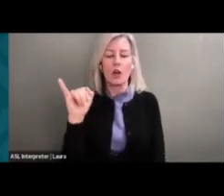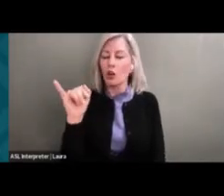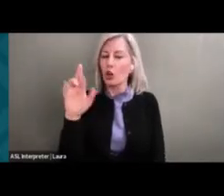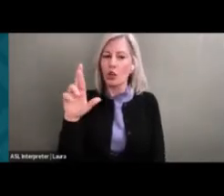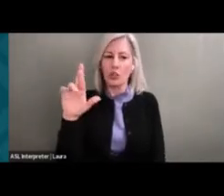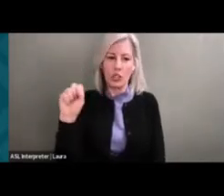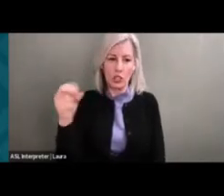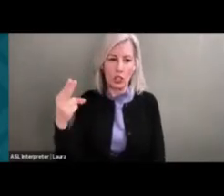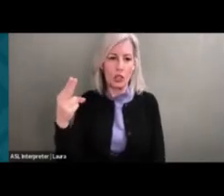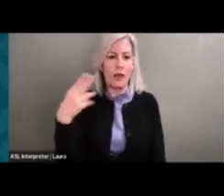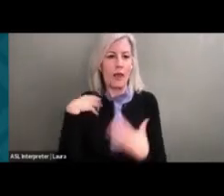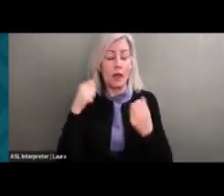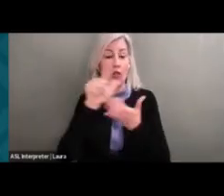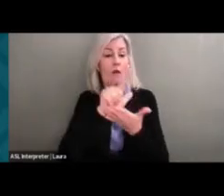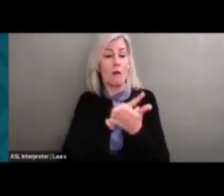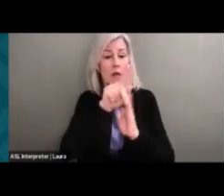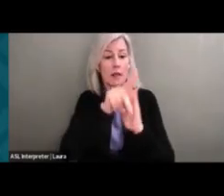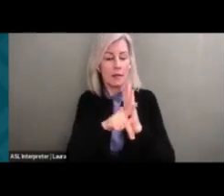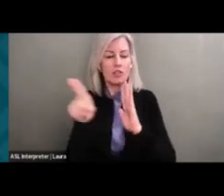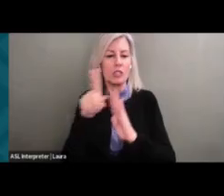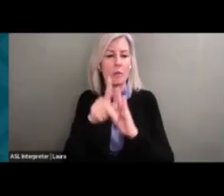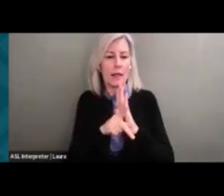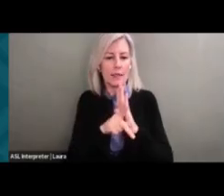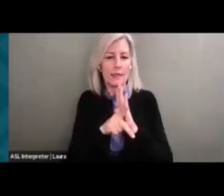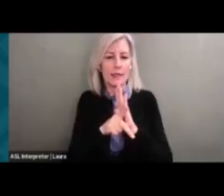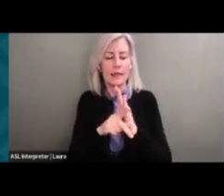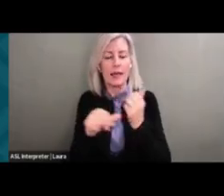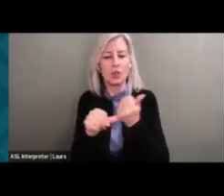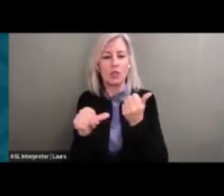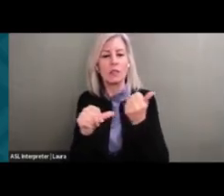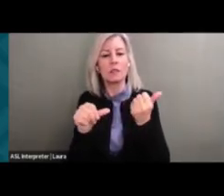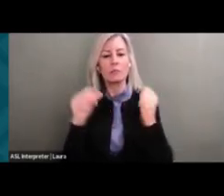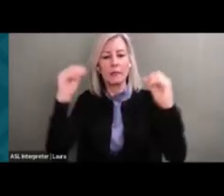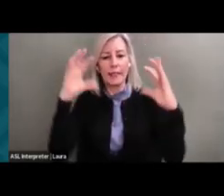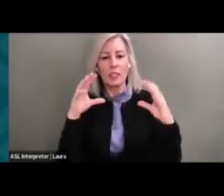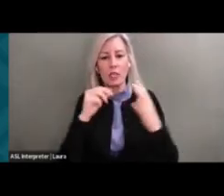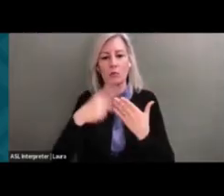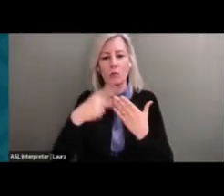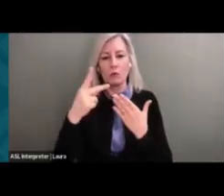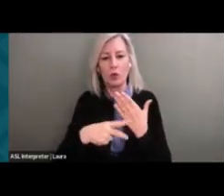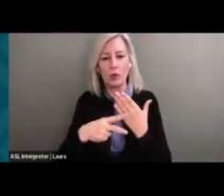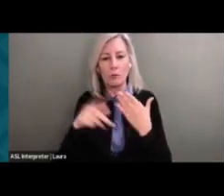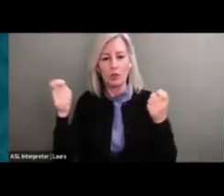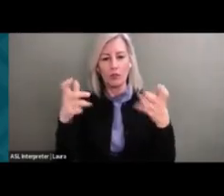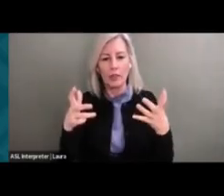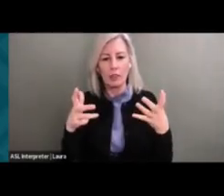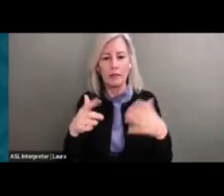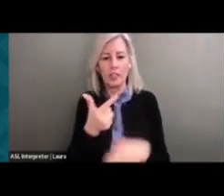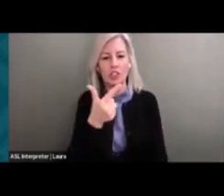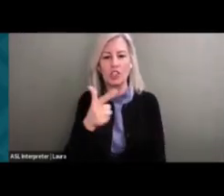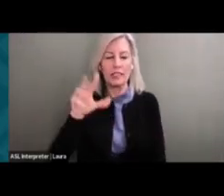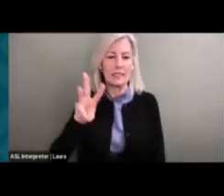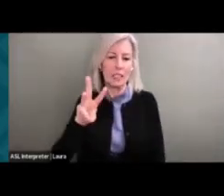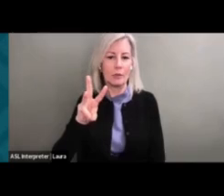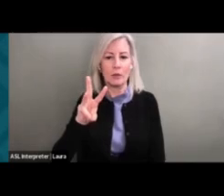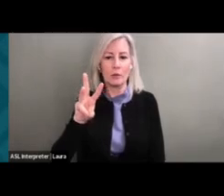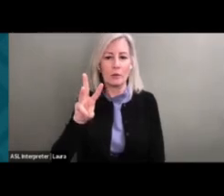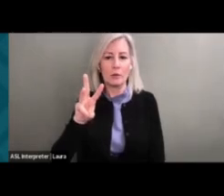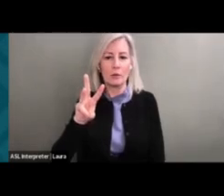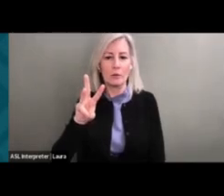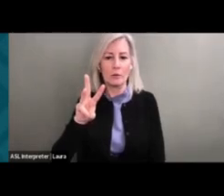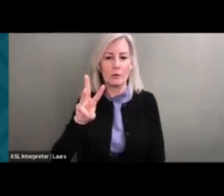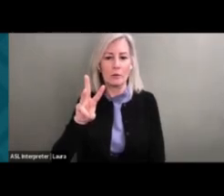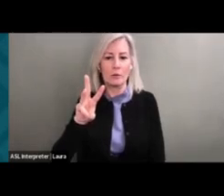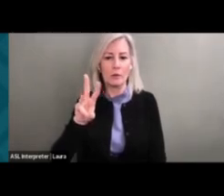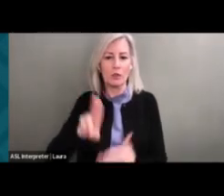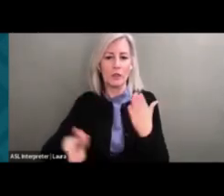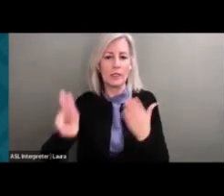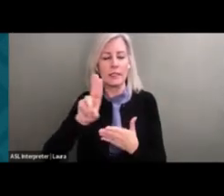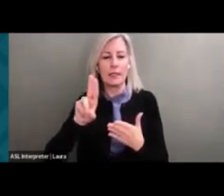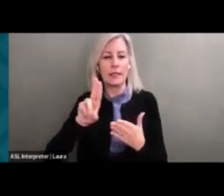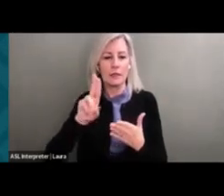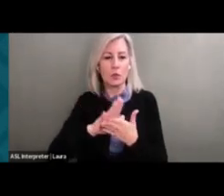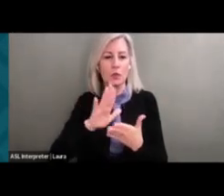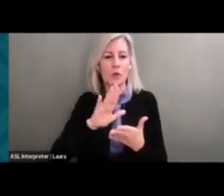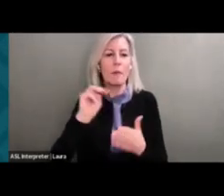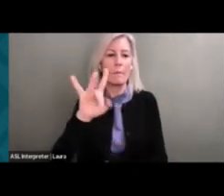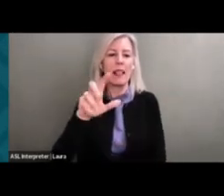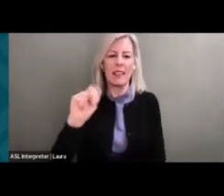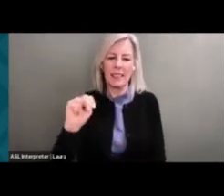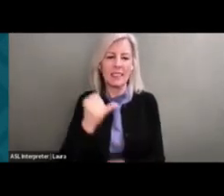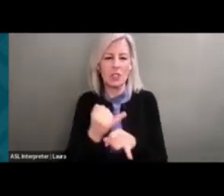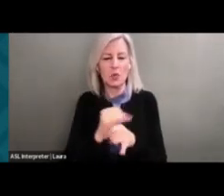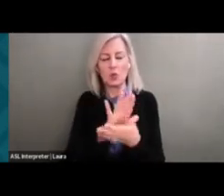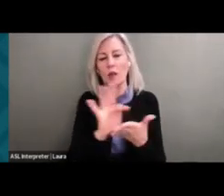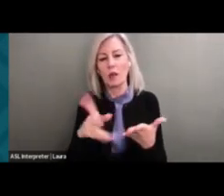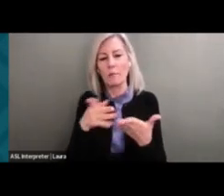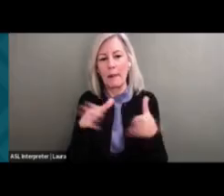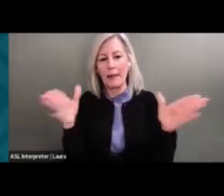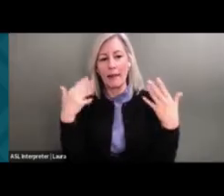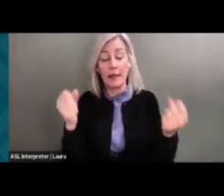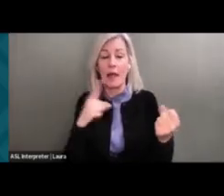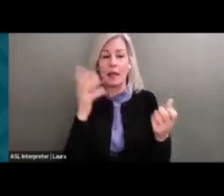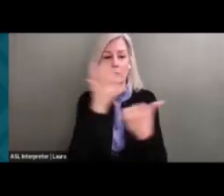Center. She is a policy associate professor and program director at the GW Milken Institute School of Public Health, and has a phenomenal legacy of leadership in this space.